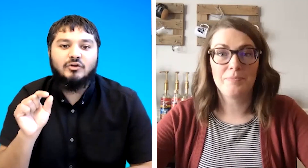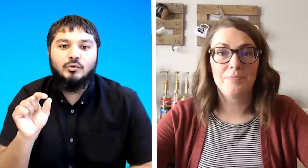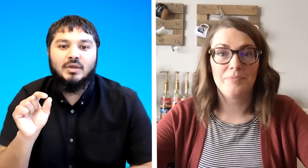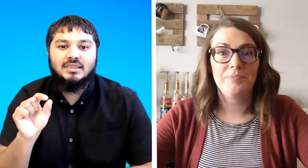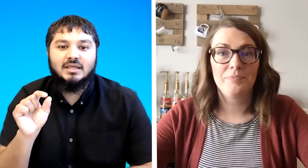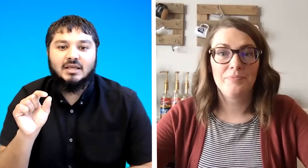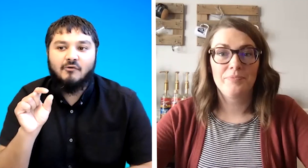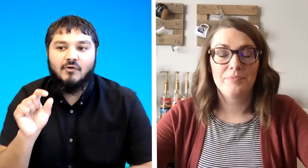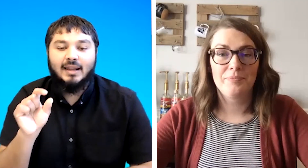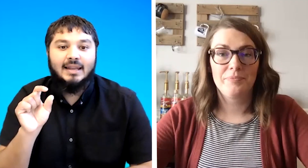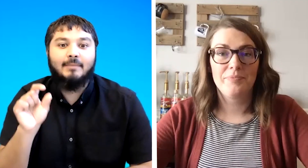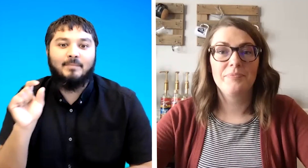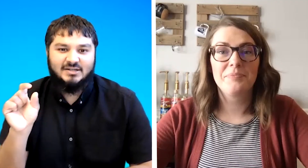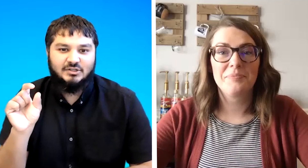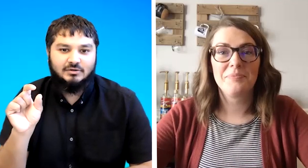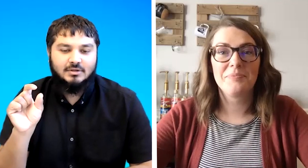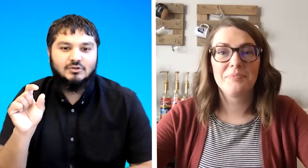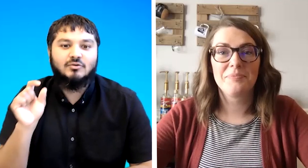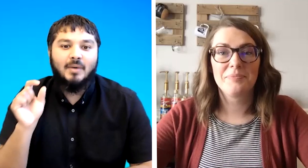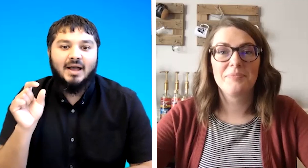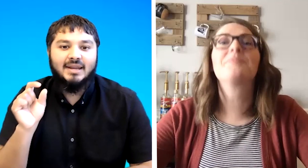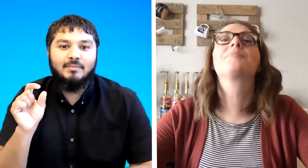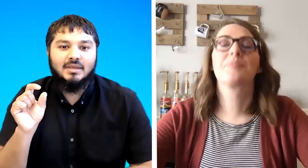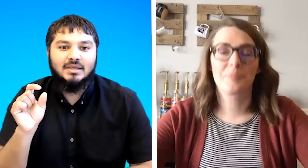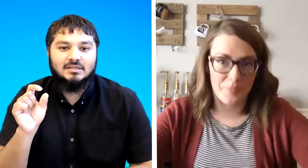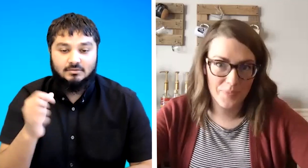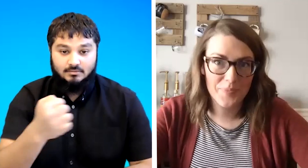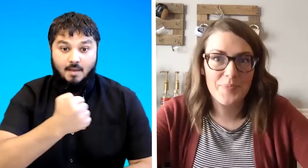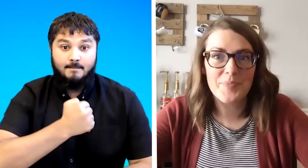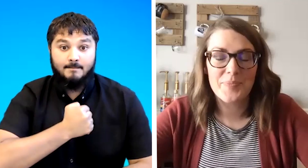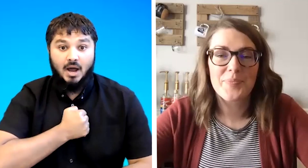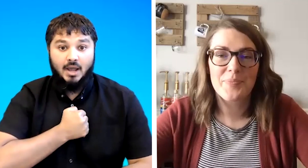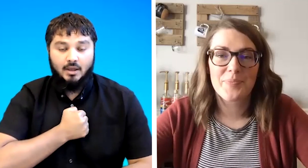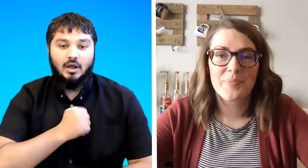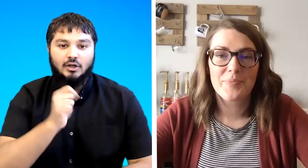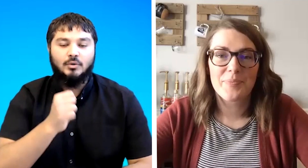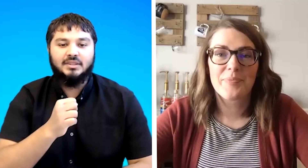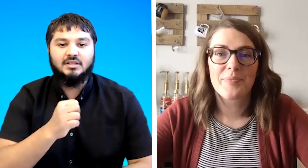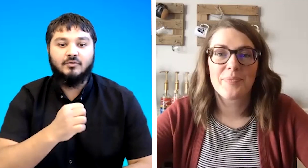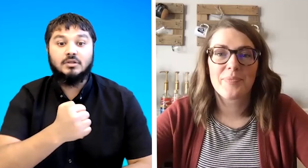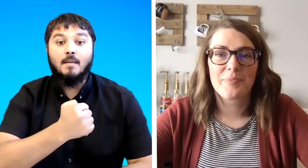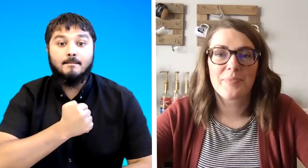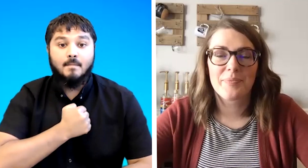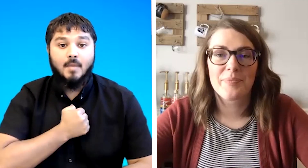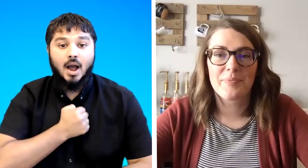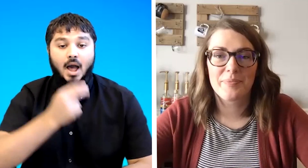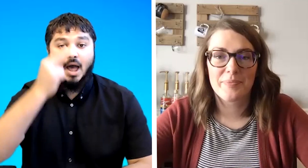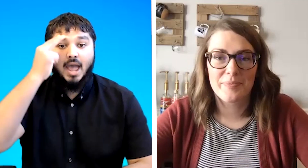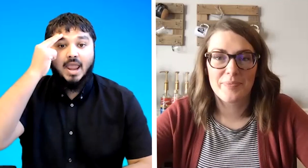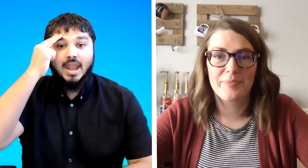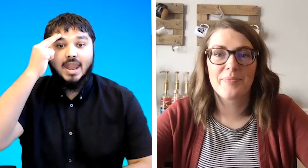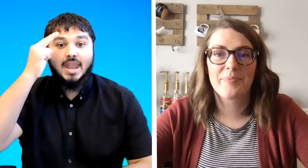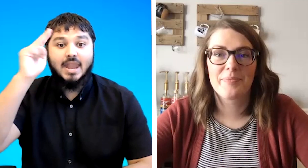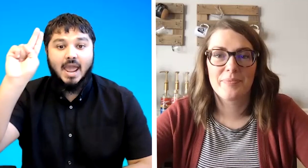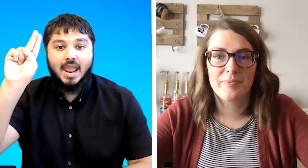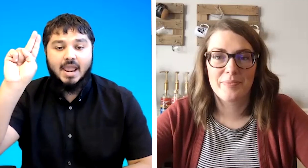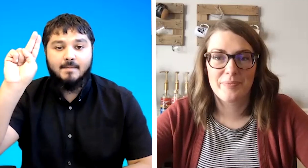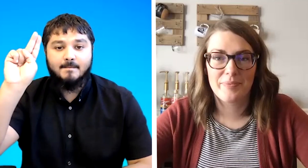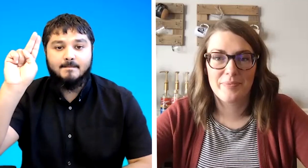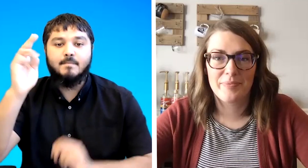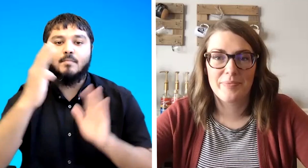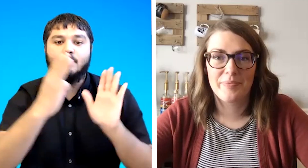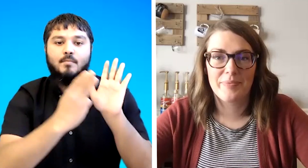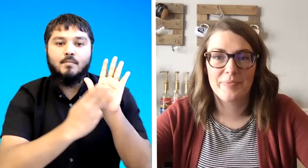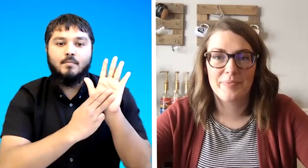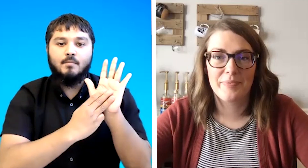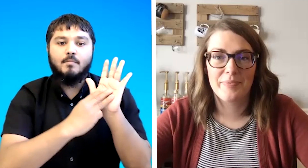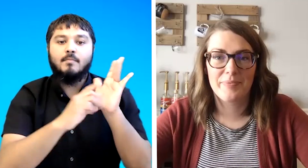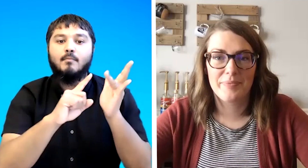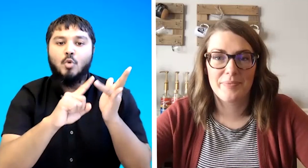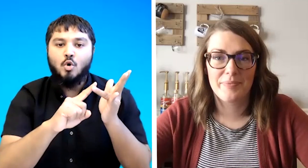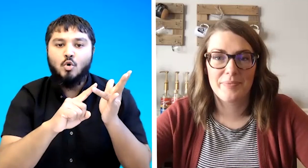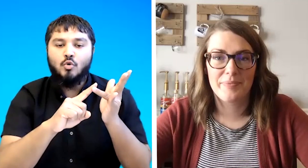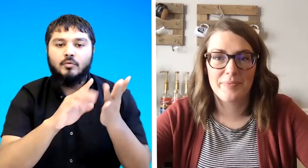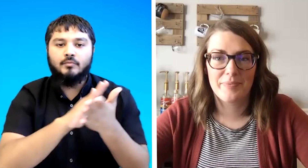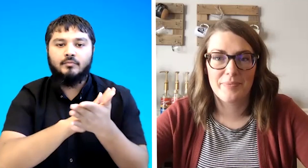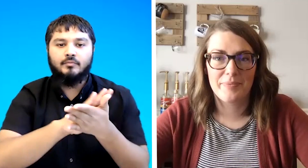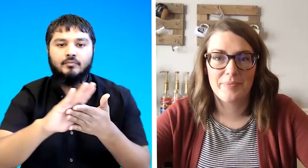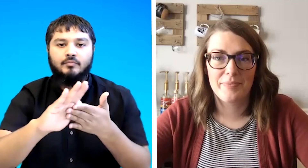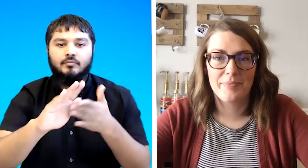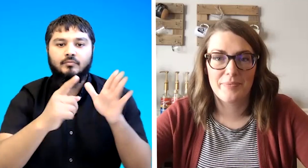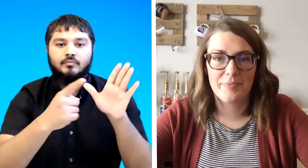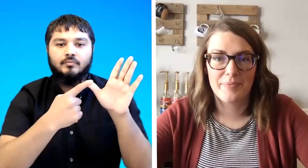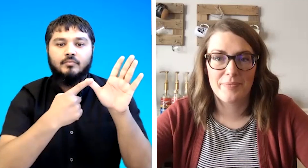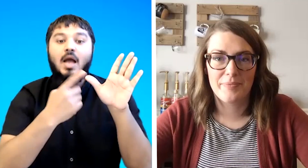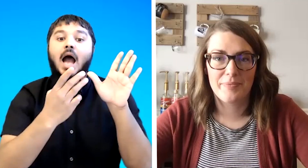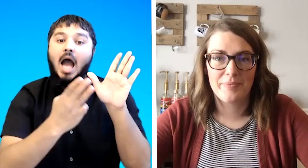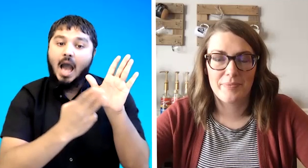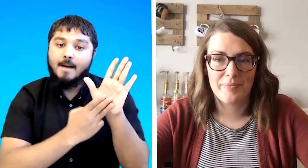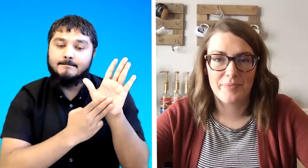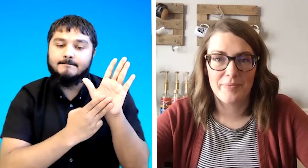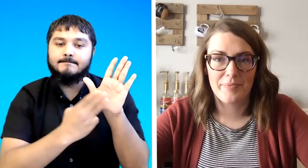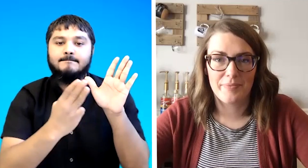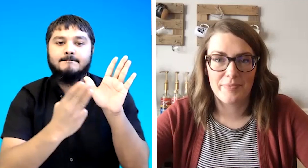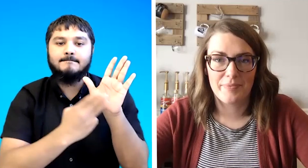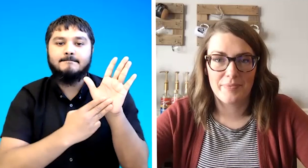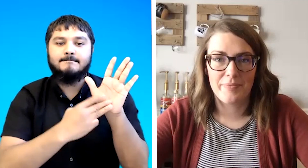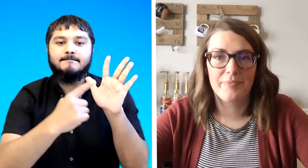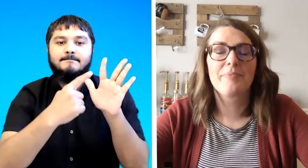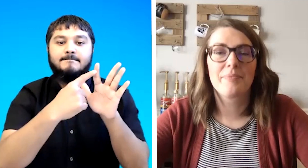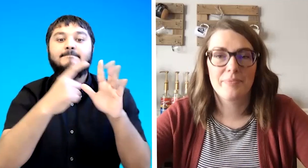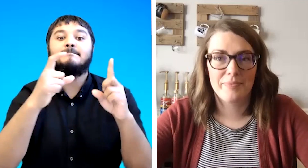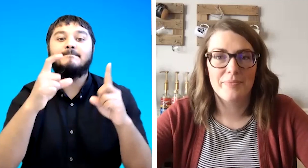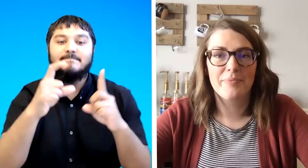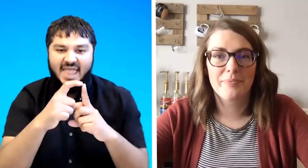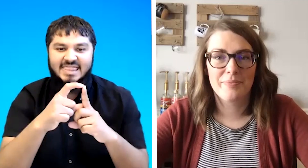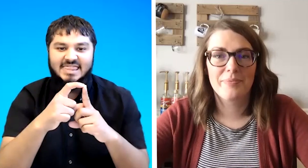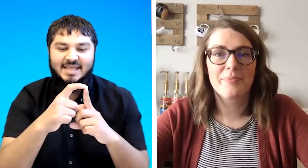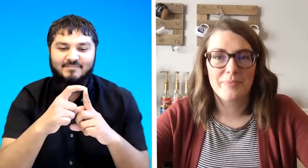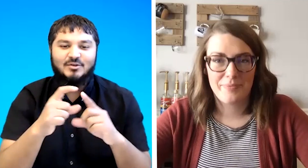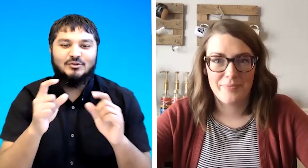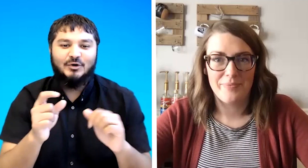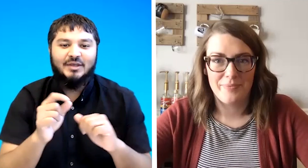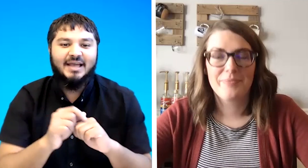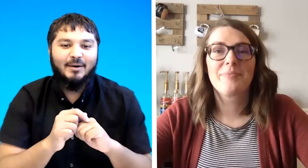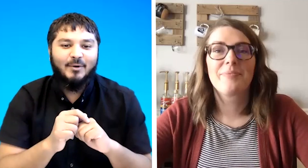do in the correct lit pattern so my name is ma i'll do like this first so here what i've